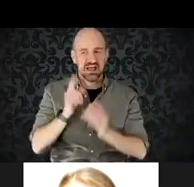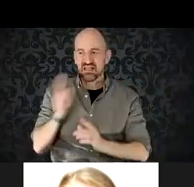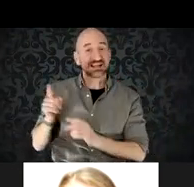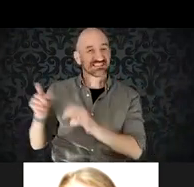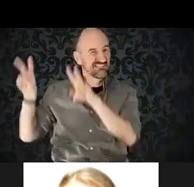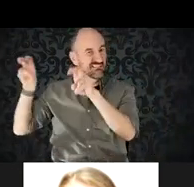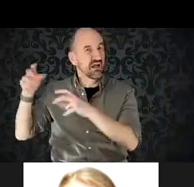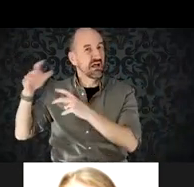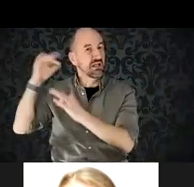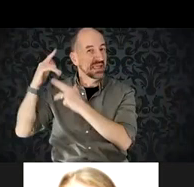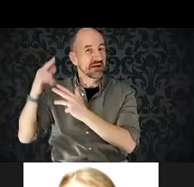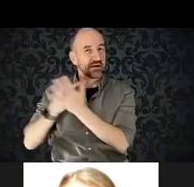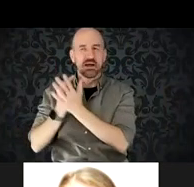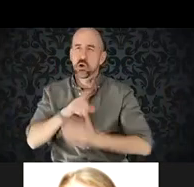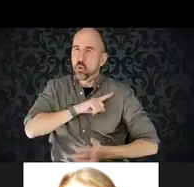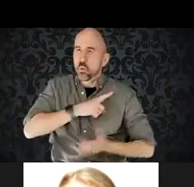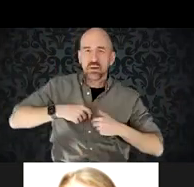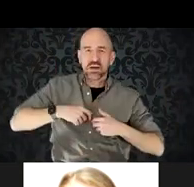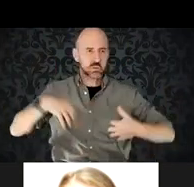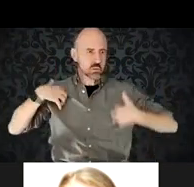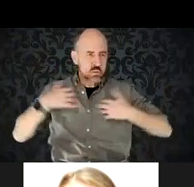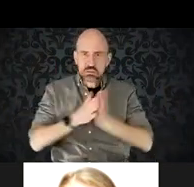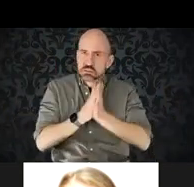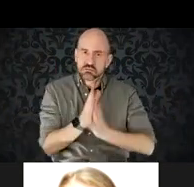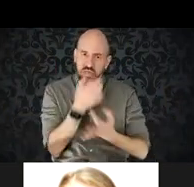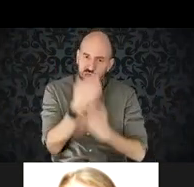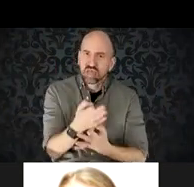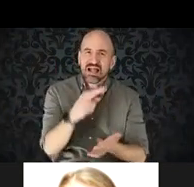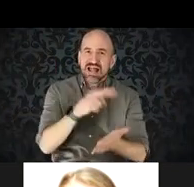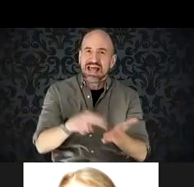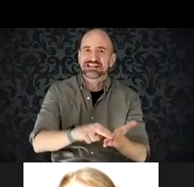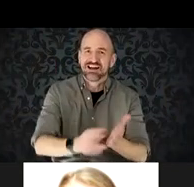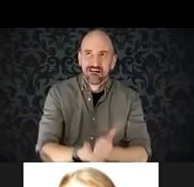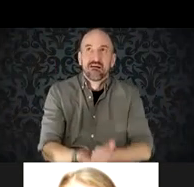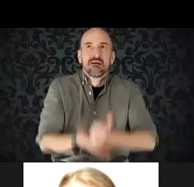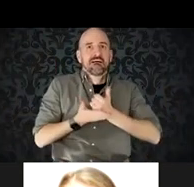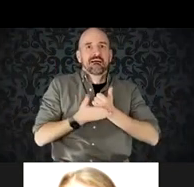have seen that with the plant that Justin has just shown us. And Biophilia is a